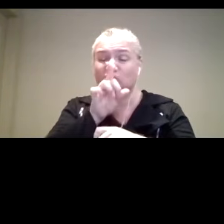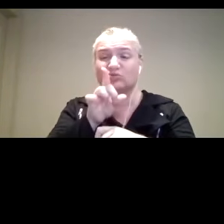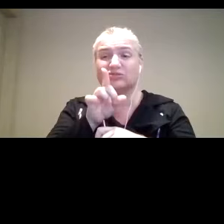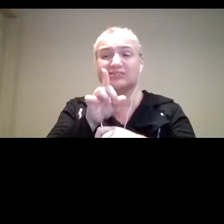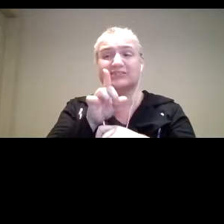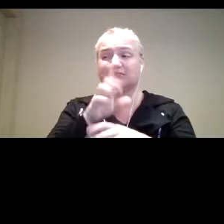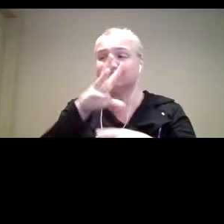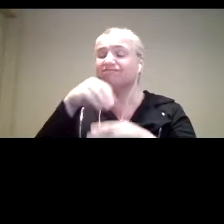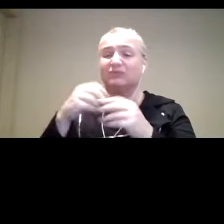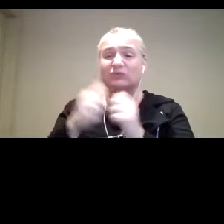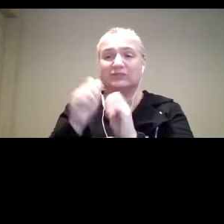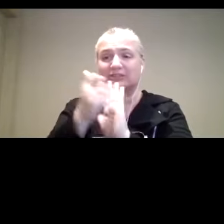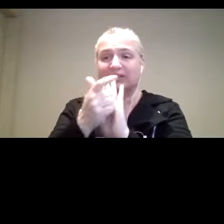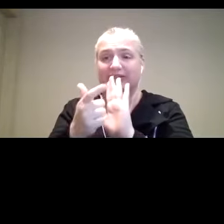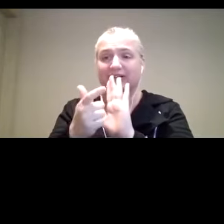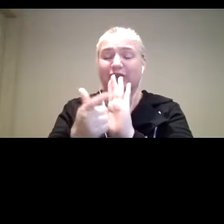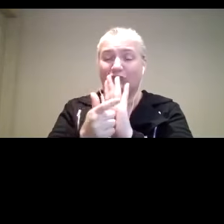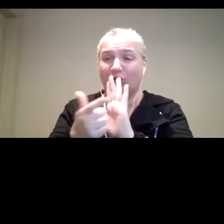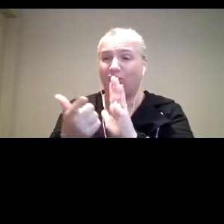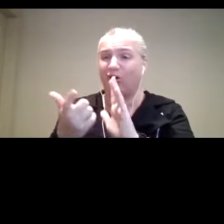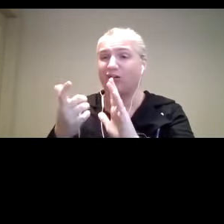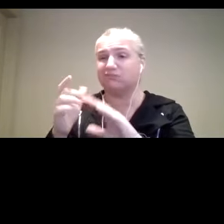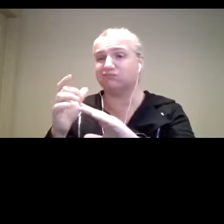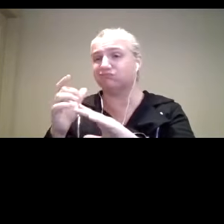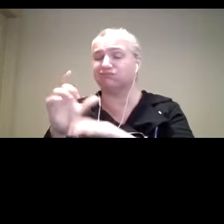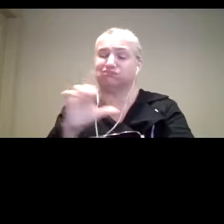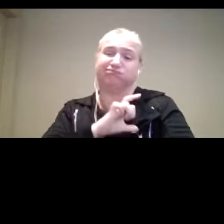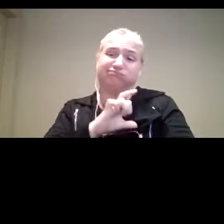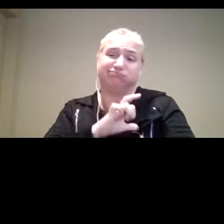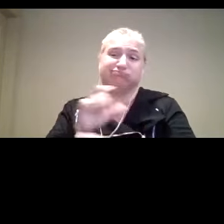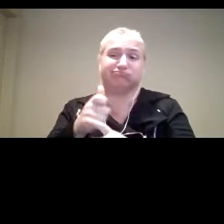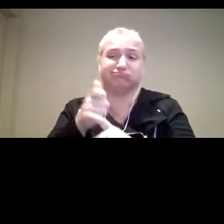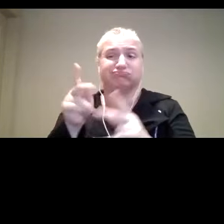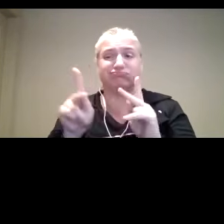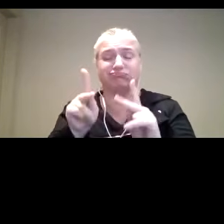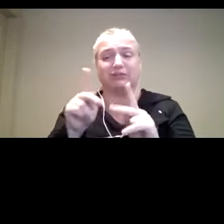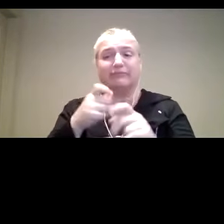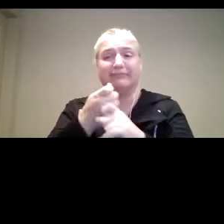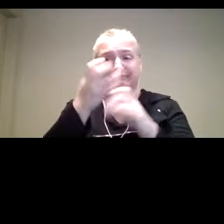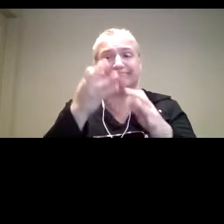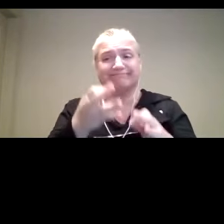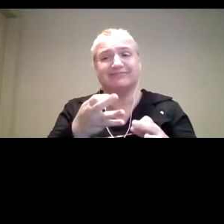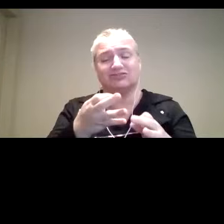I've seen law enforcement kind of make some determinations about some of those placements